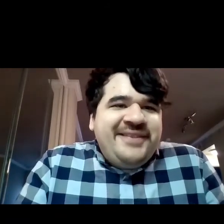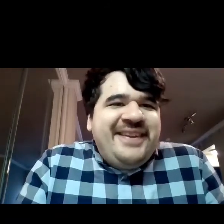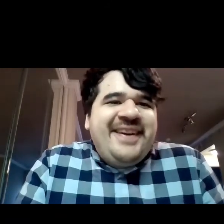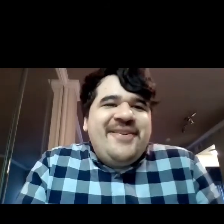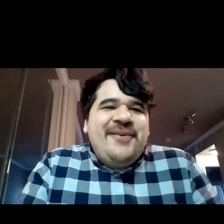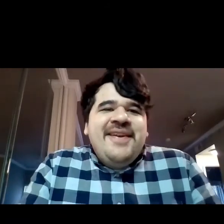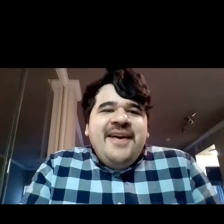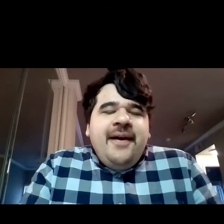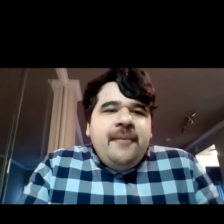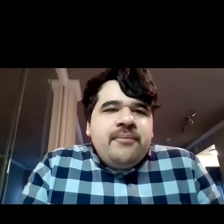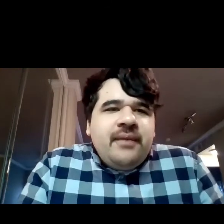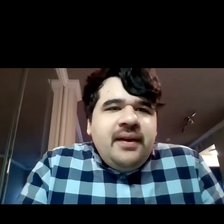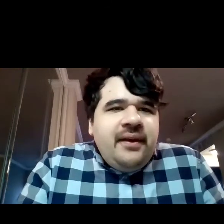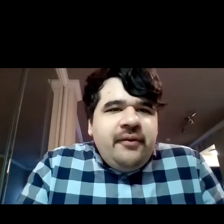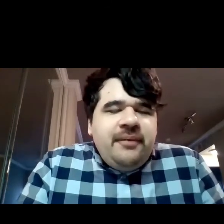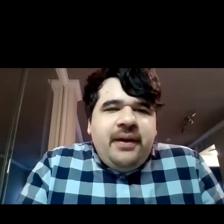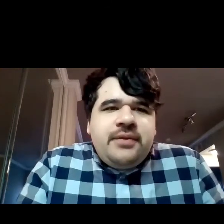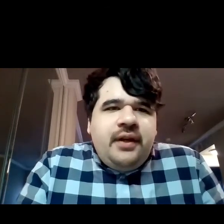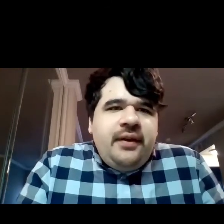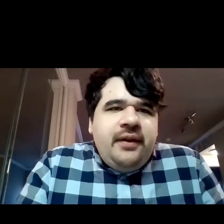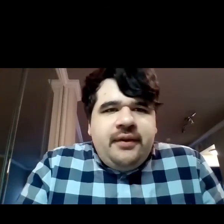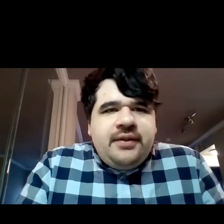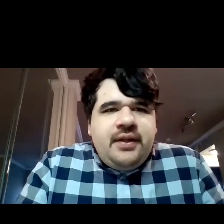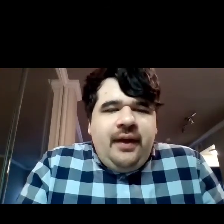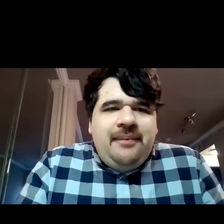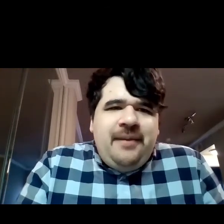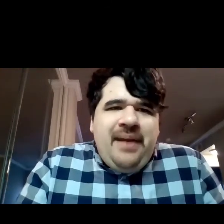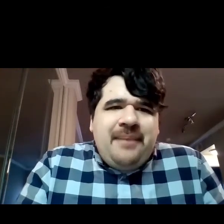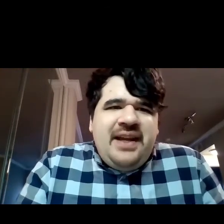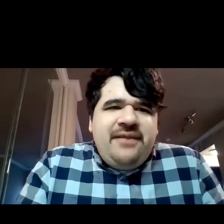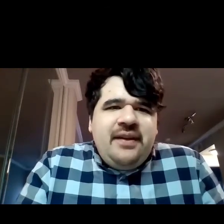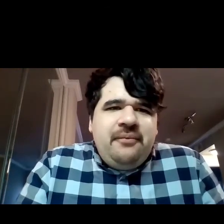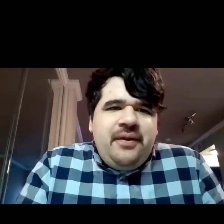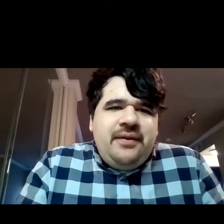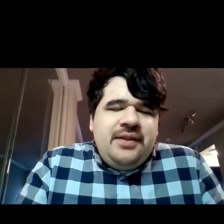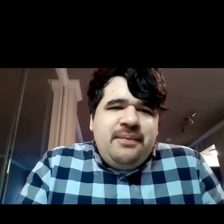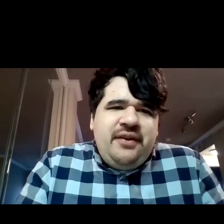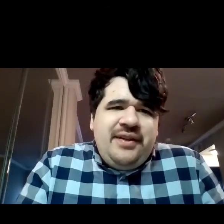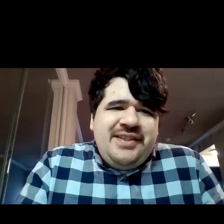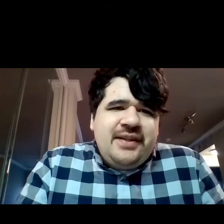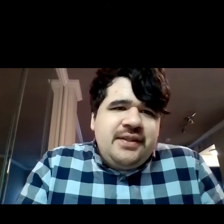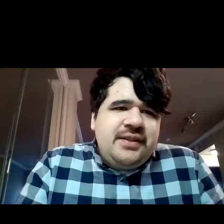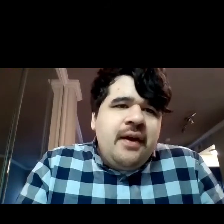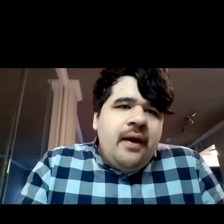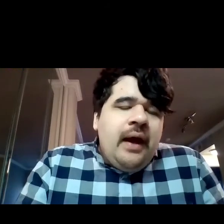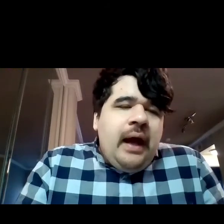Oh, okay, cool. Hello everyone, my name is Jonathan De La Rosa, I am a PABSS advocate with Disability Rights Texas.